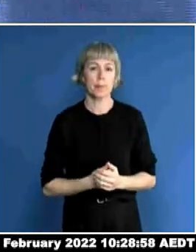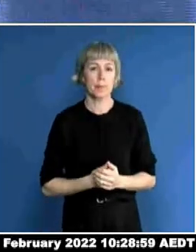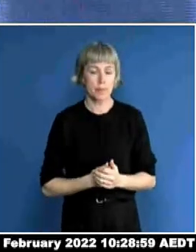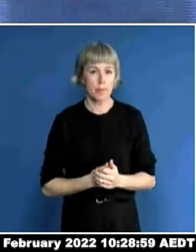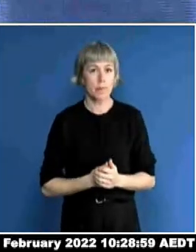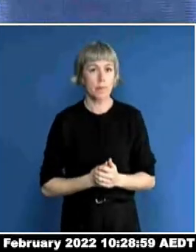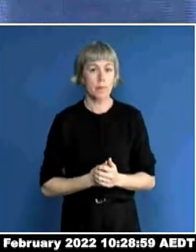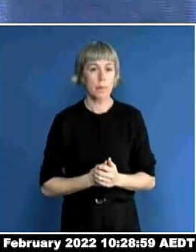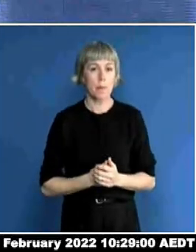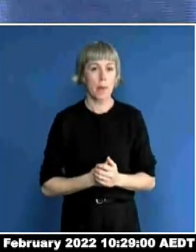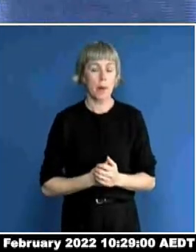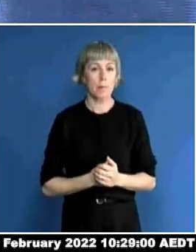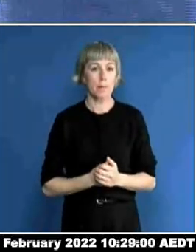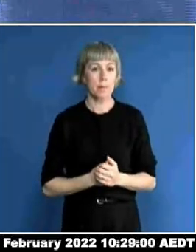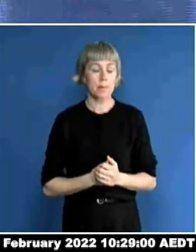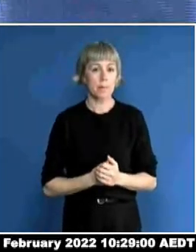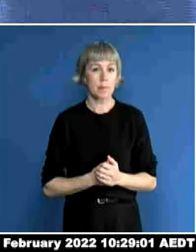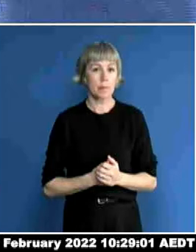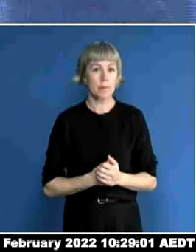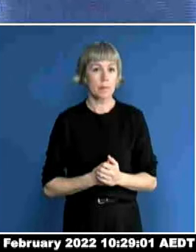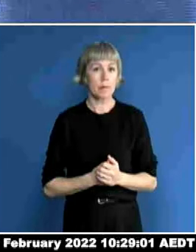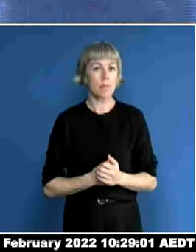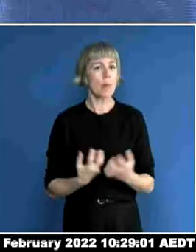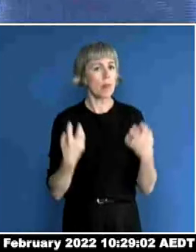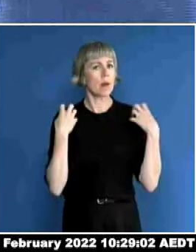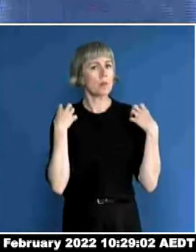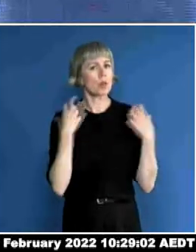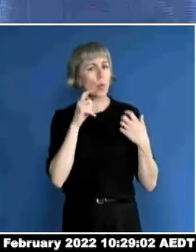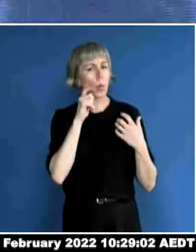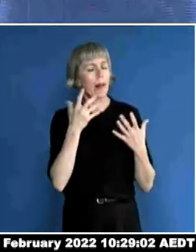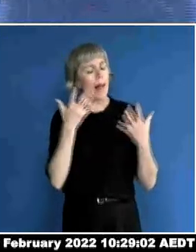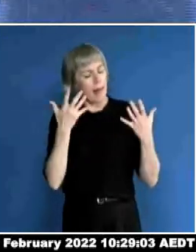report. I am turning to the DES program.